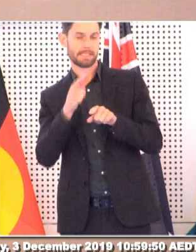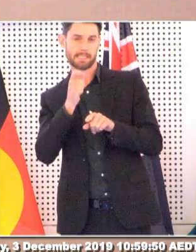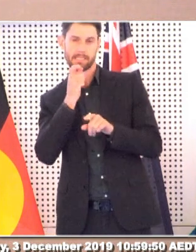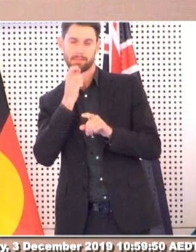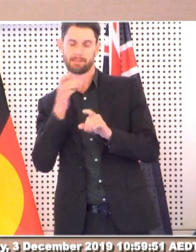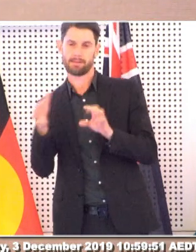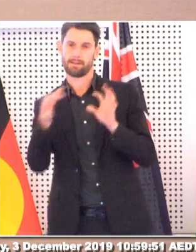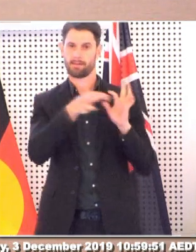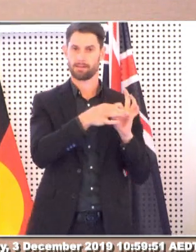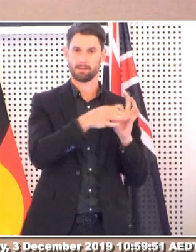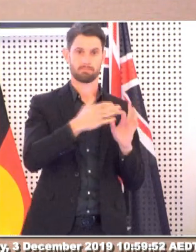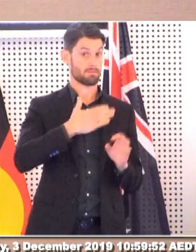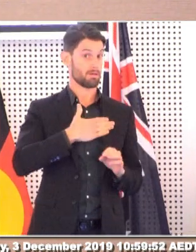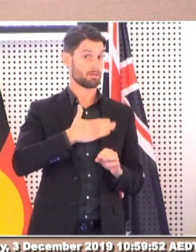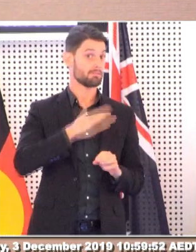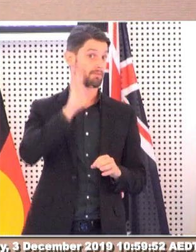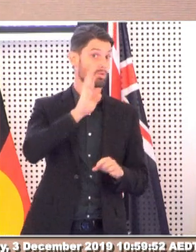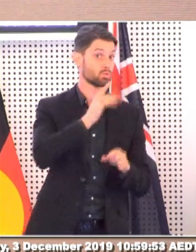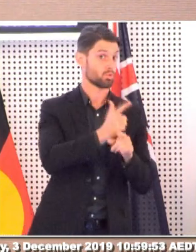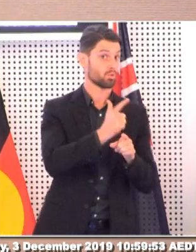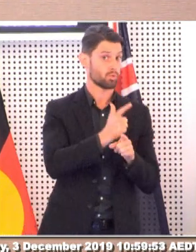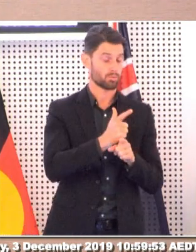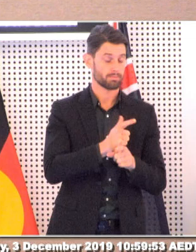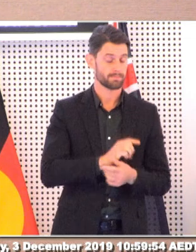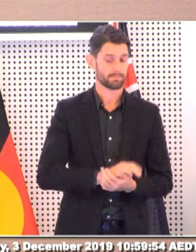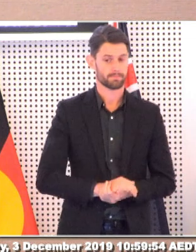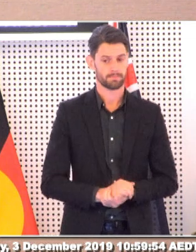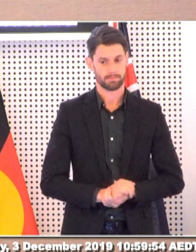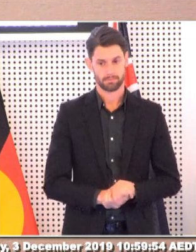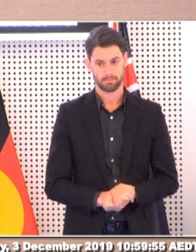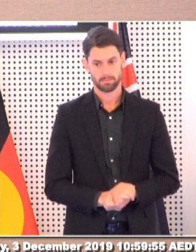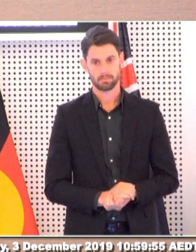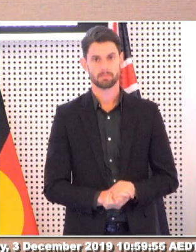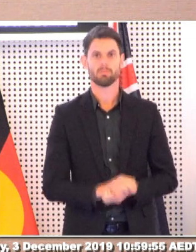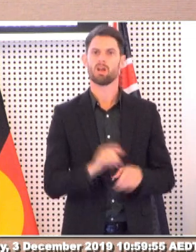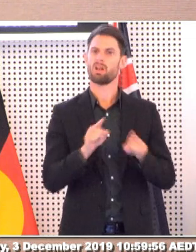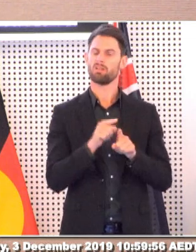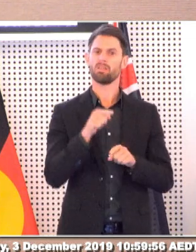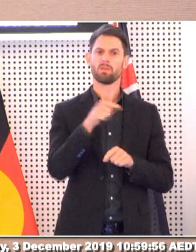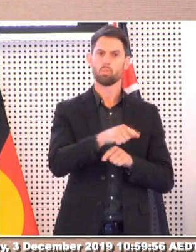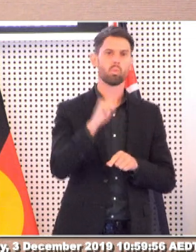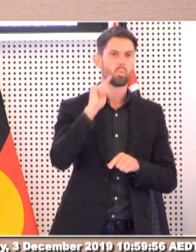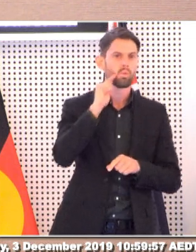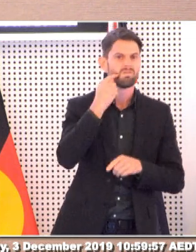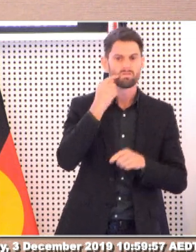about what we understand things like restrictive practices and other forms of